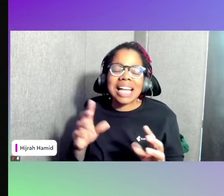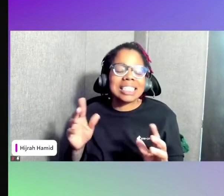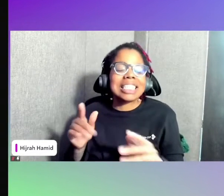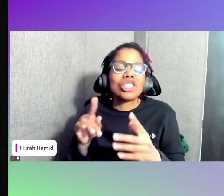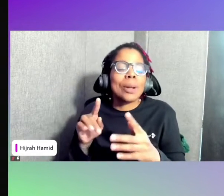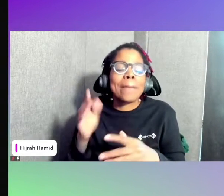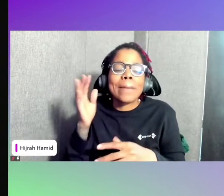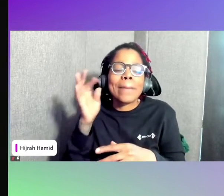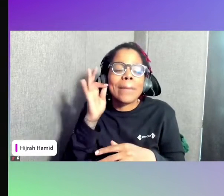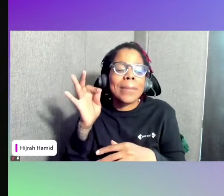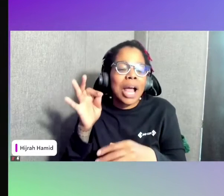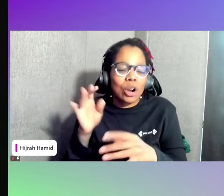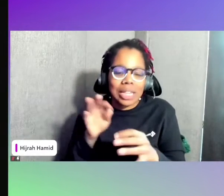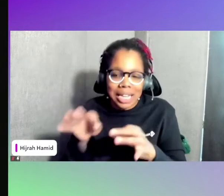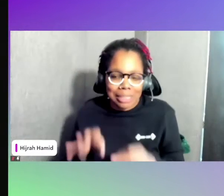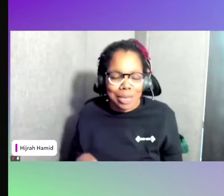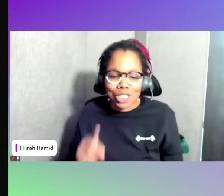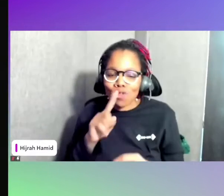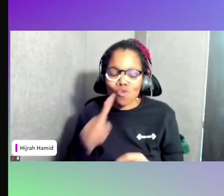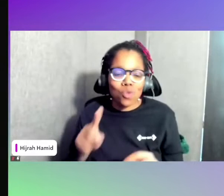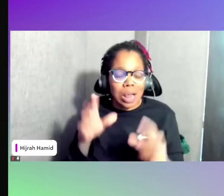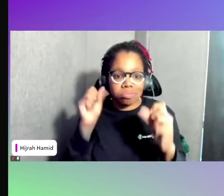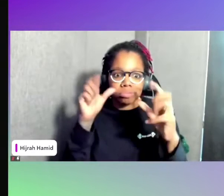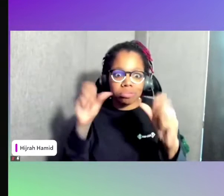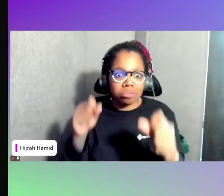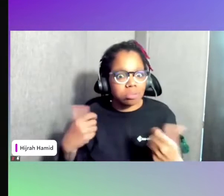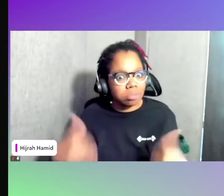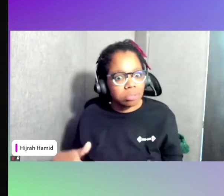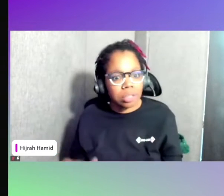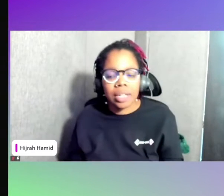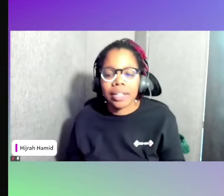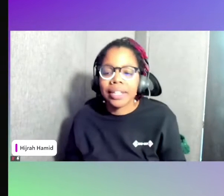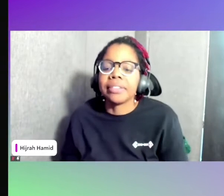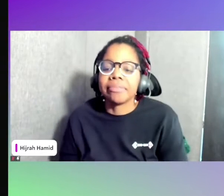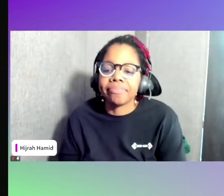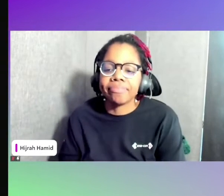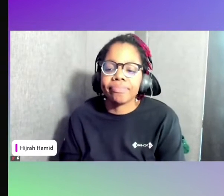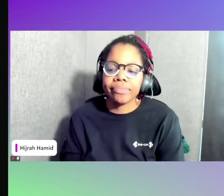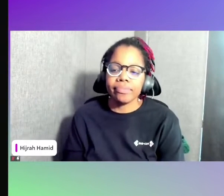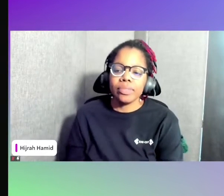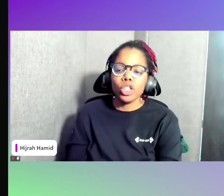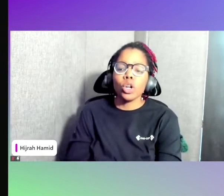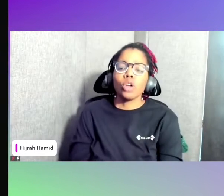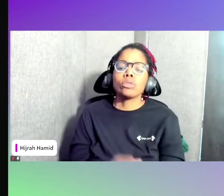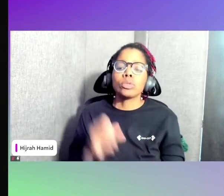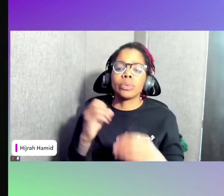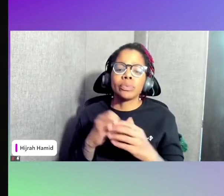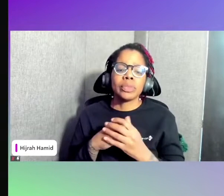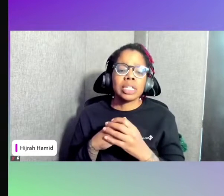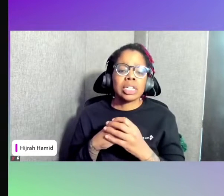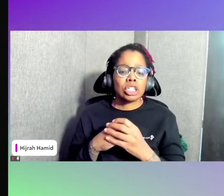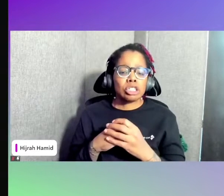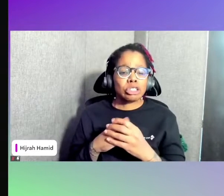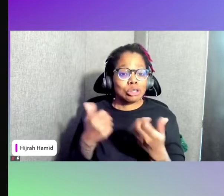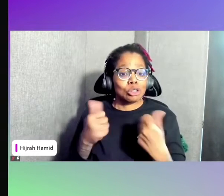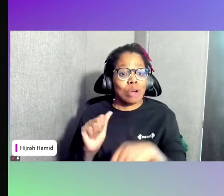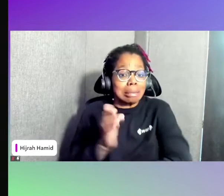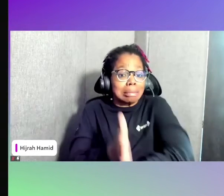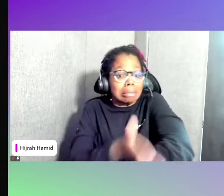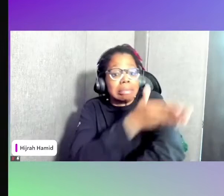disabled people. This is under representation, and that's not even a good enough word for this. It's